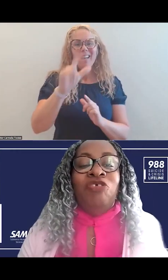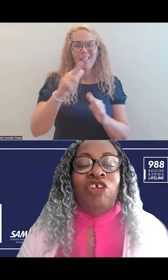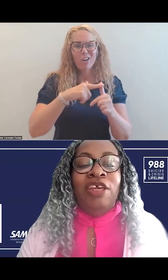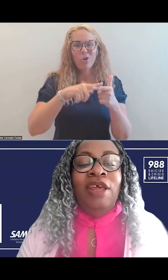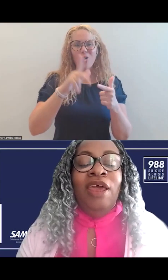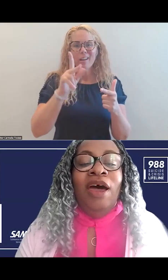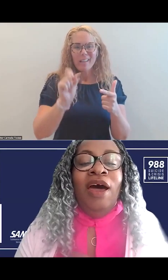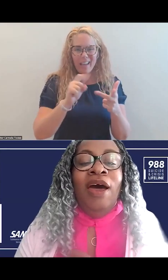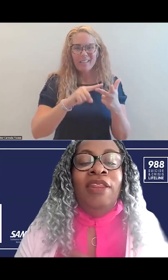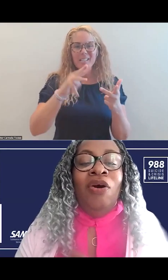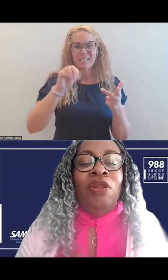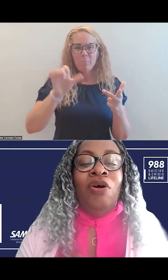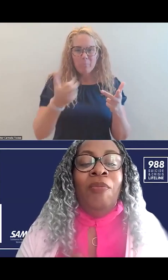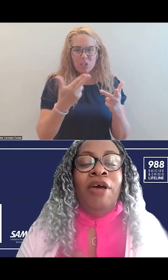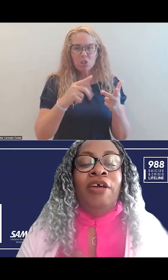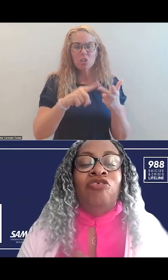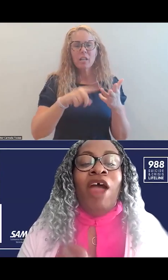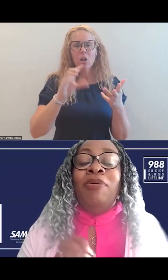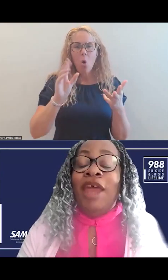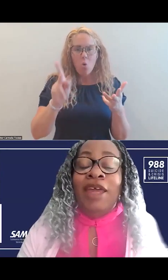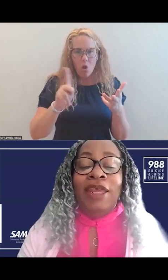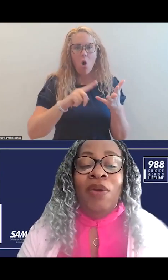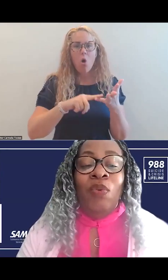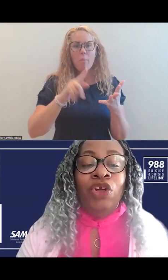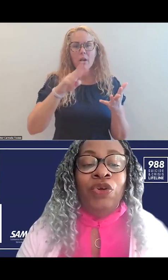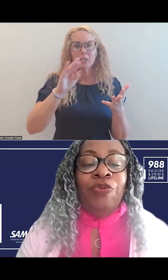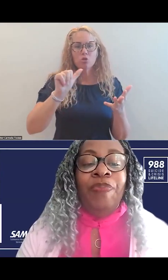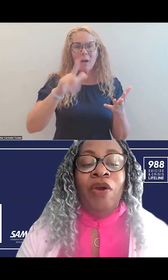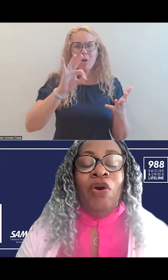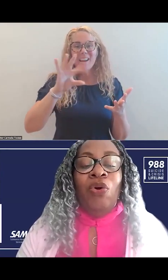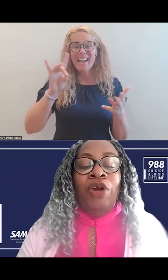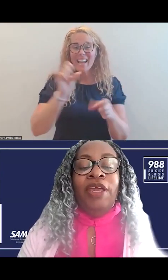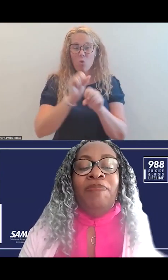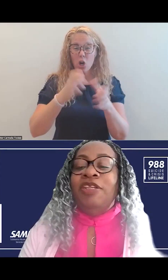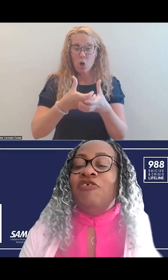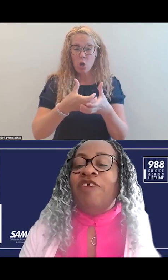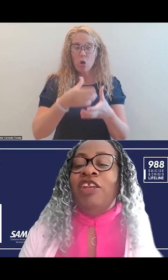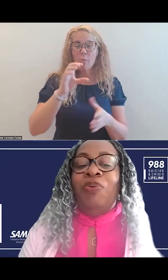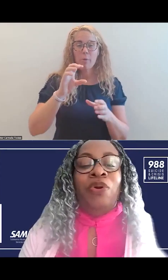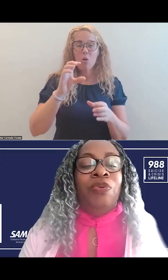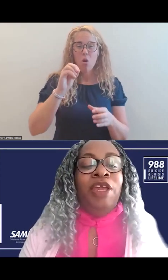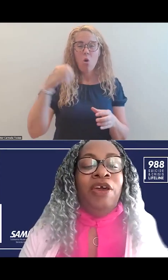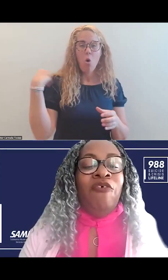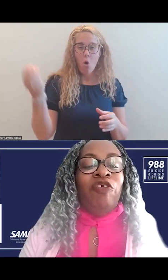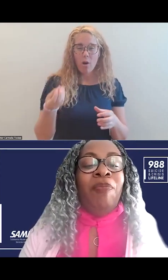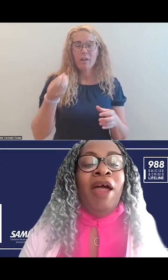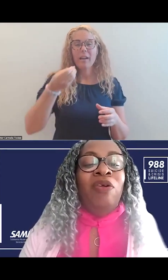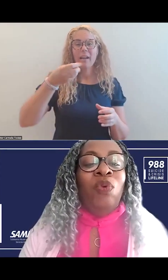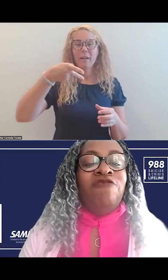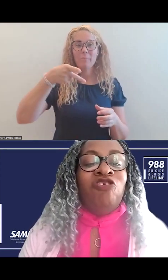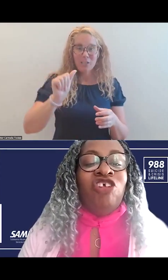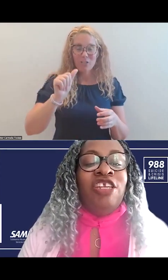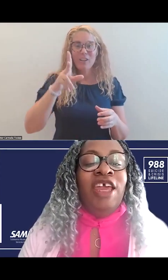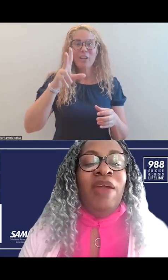MICHIGAN, OKLAHOMA, OREGON, PENNSYLVANIA, VERMONT, WEST VIRGINIA,